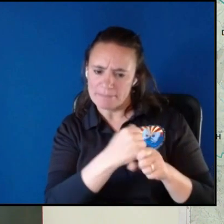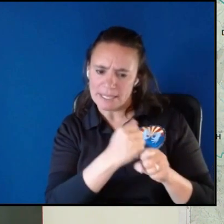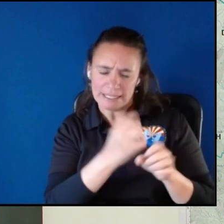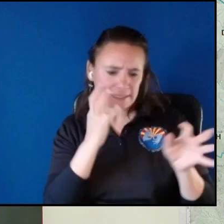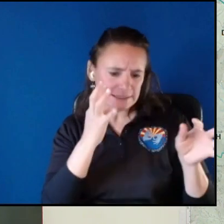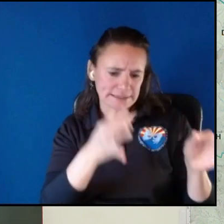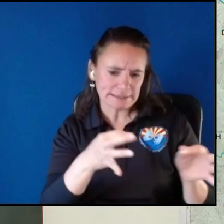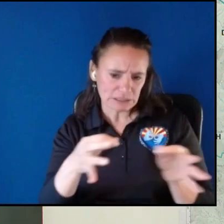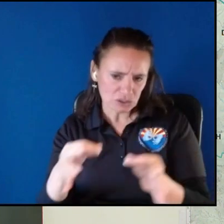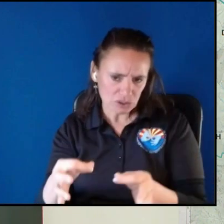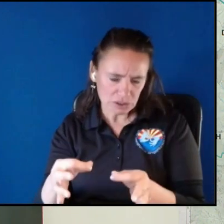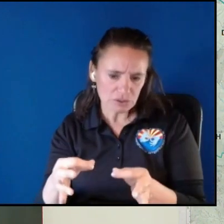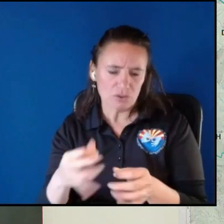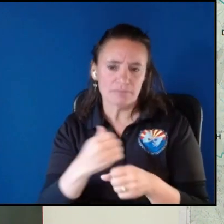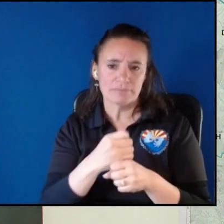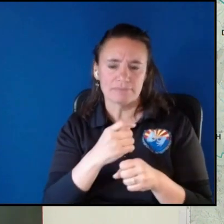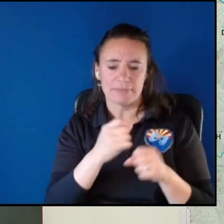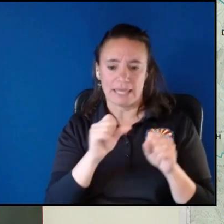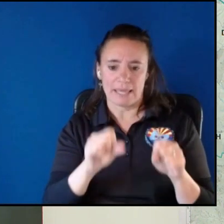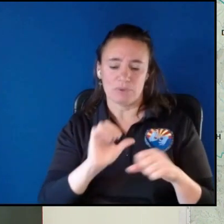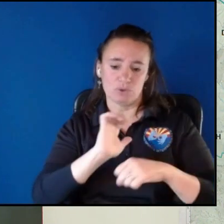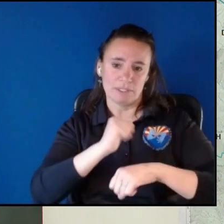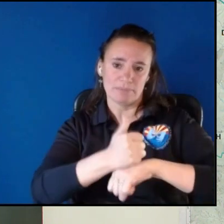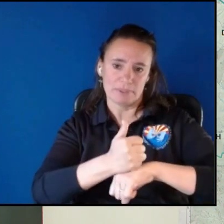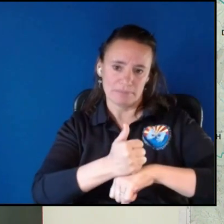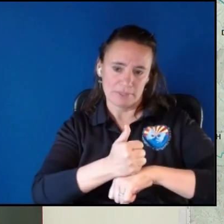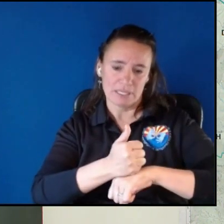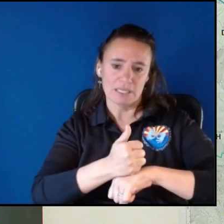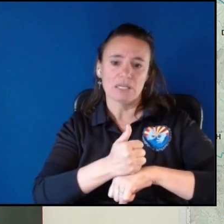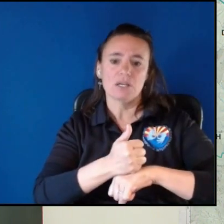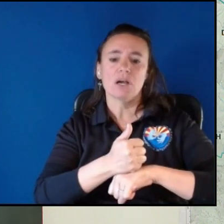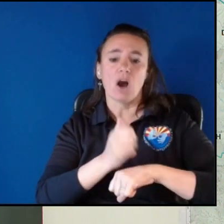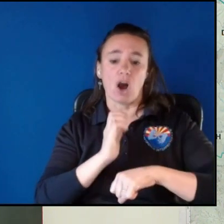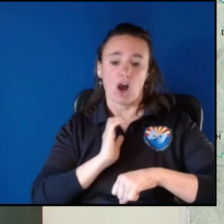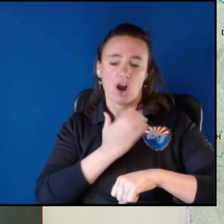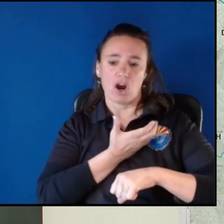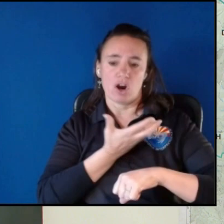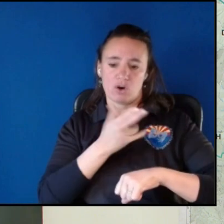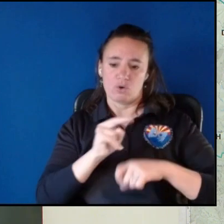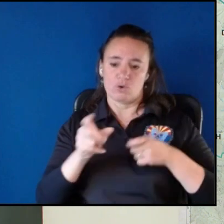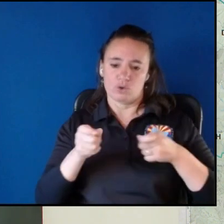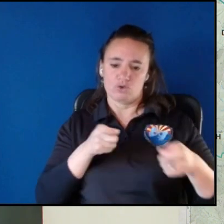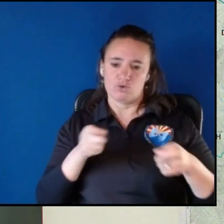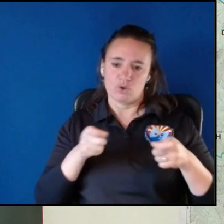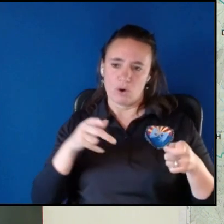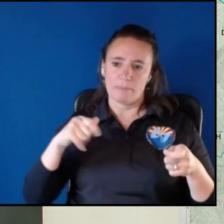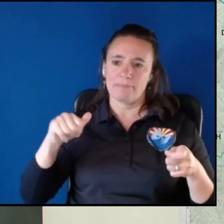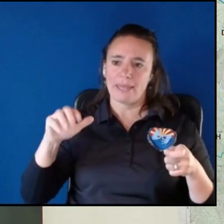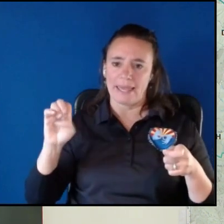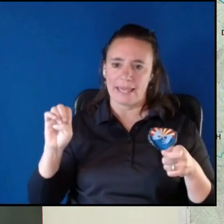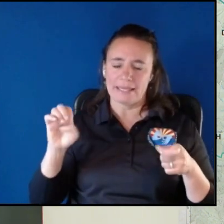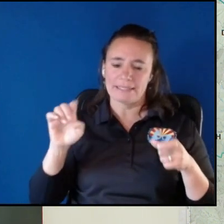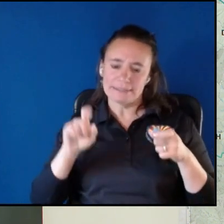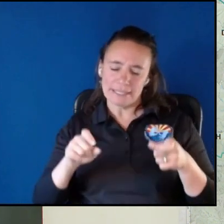want to be able to do that. To implement it at a pace where we control it and maintain some of the integrity for the watershed.